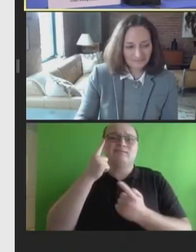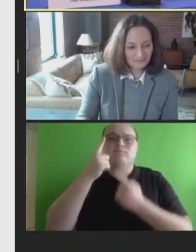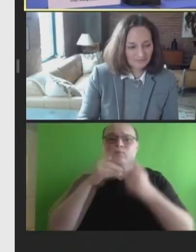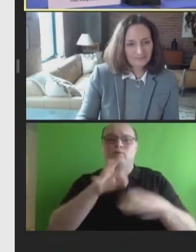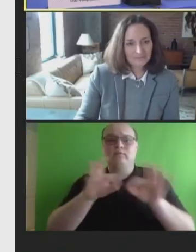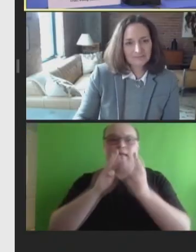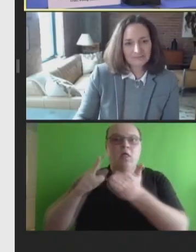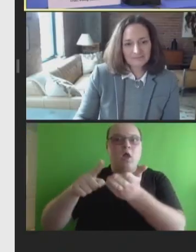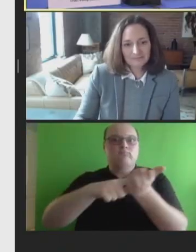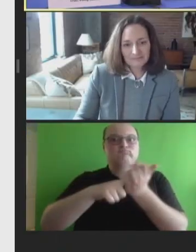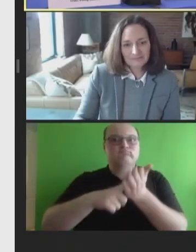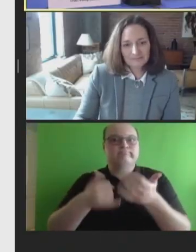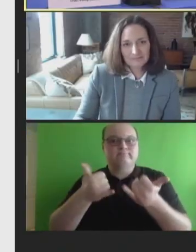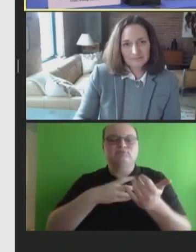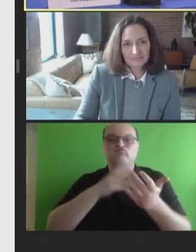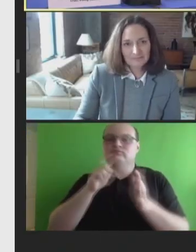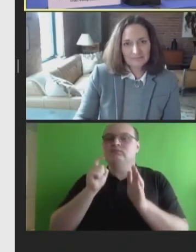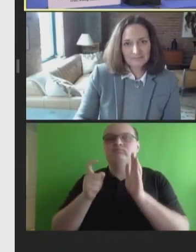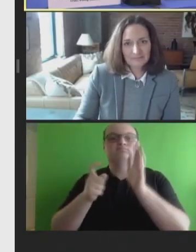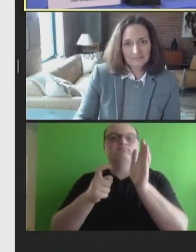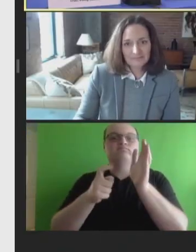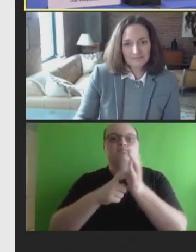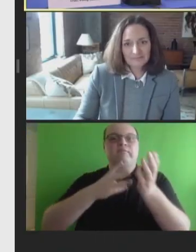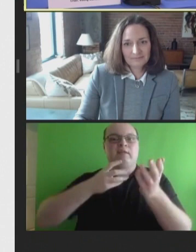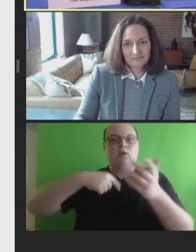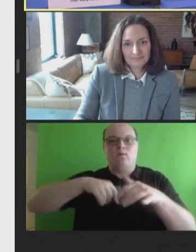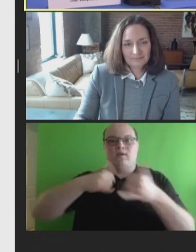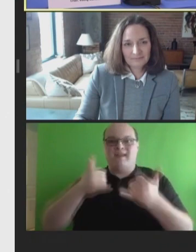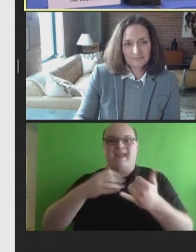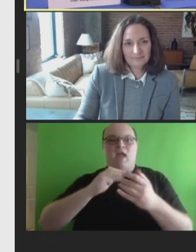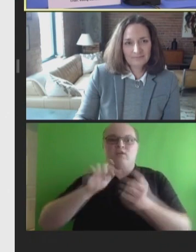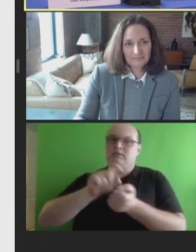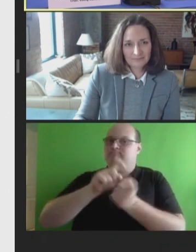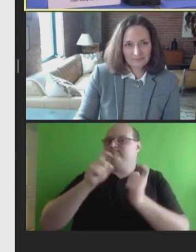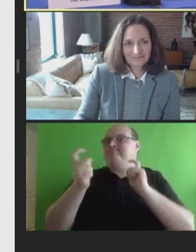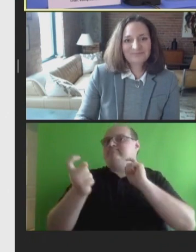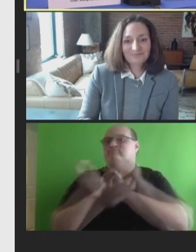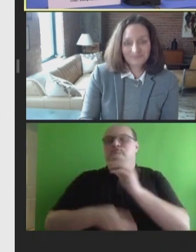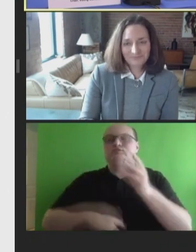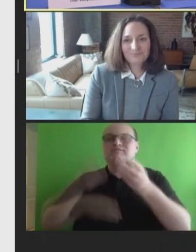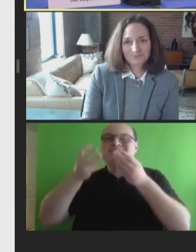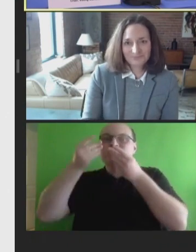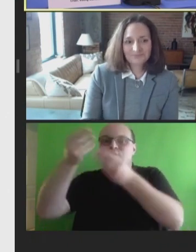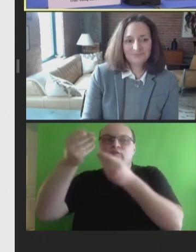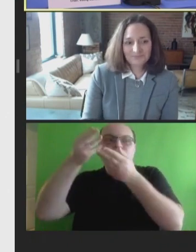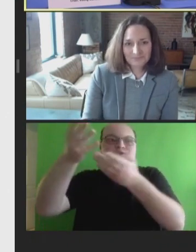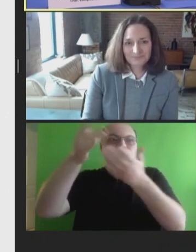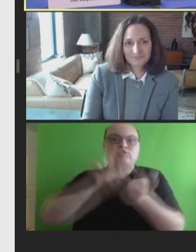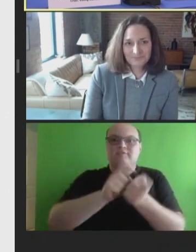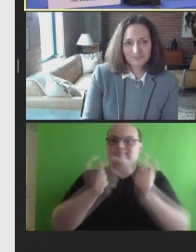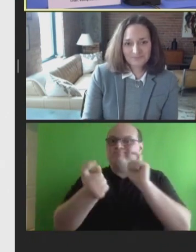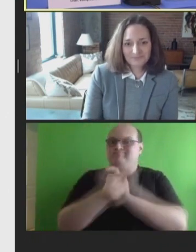discussion to recognize that we're in a state of evolution of information about this product.